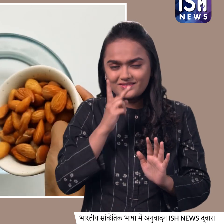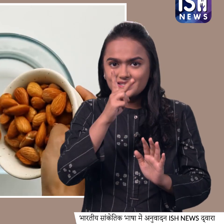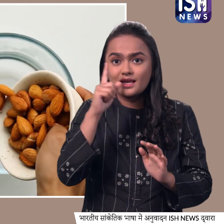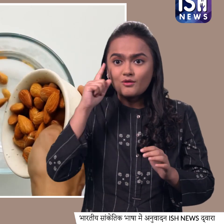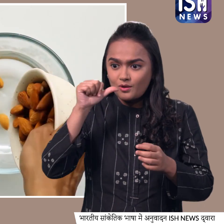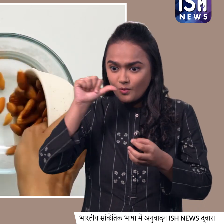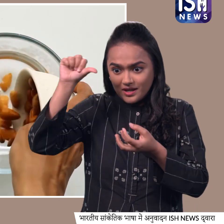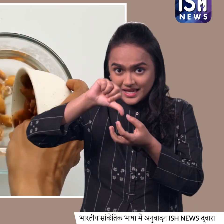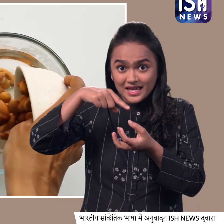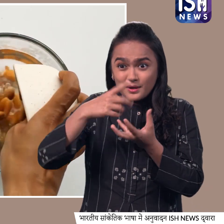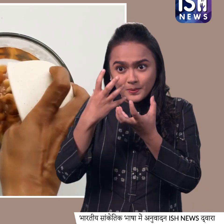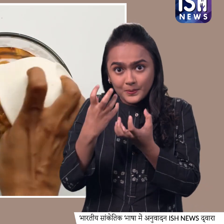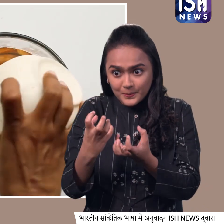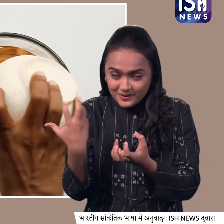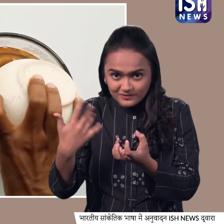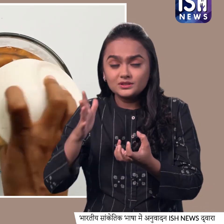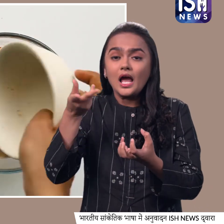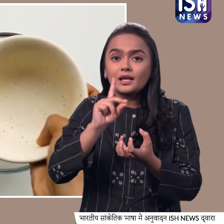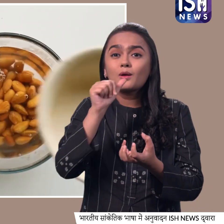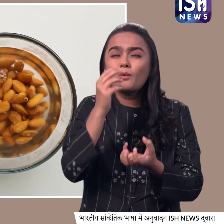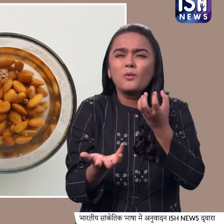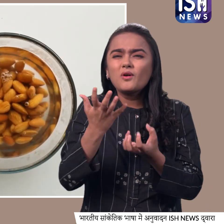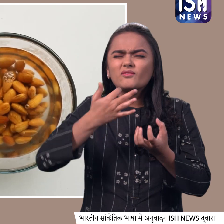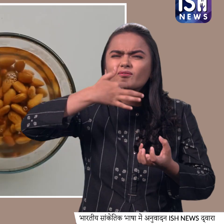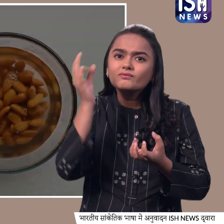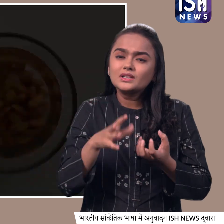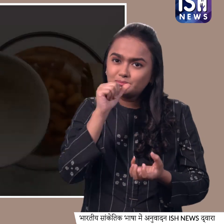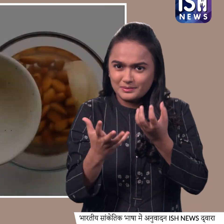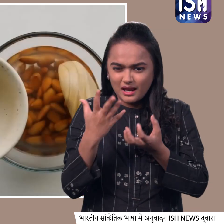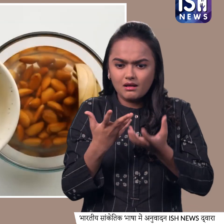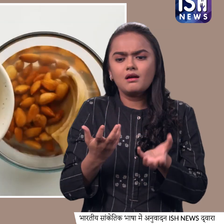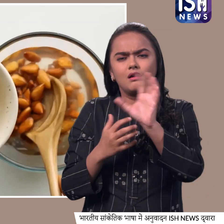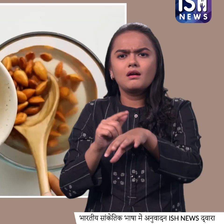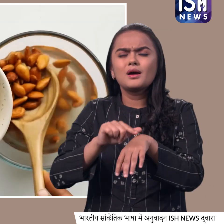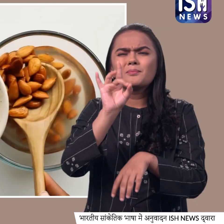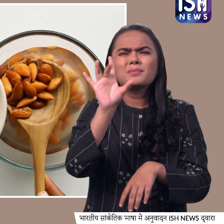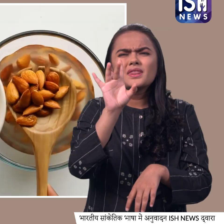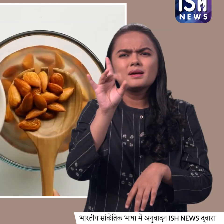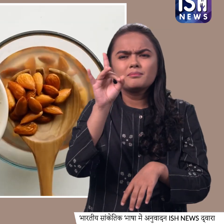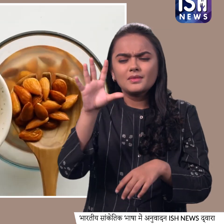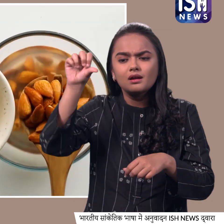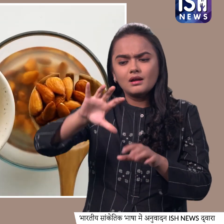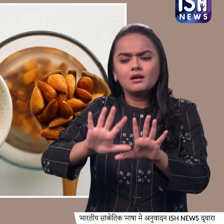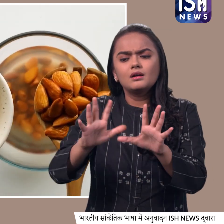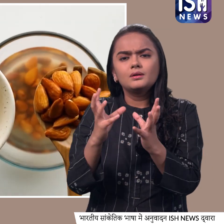Soak the alomonds again in hot boiling water for just 15 minutes.